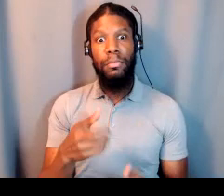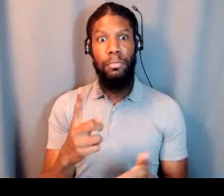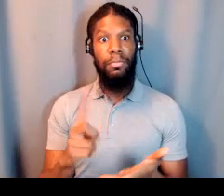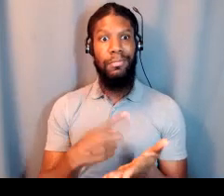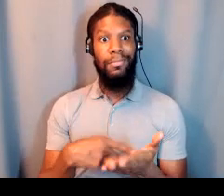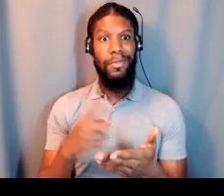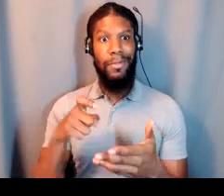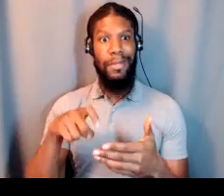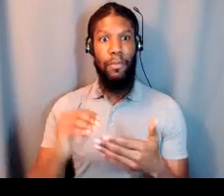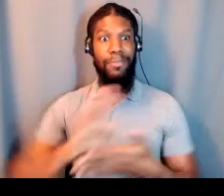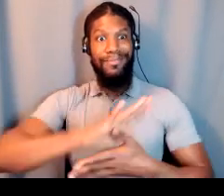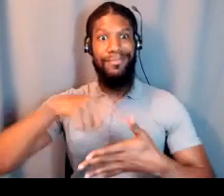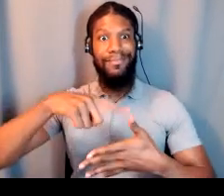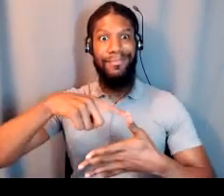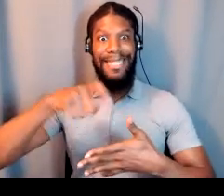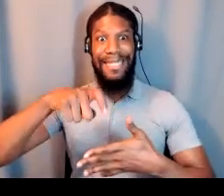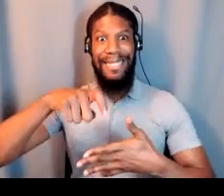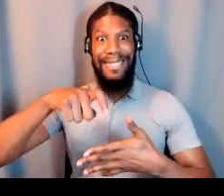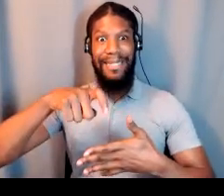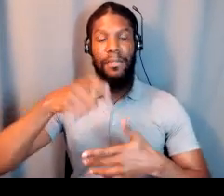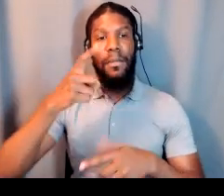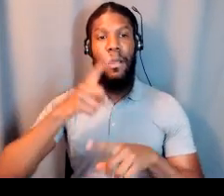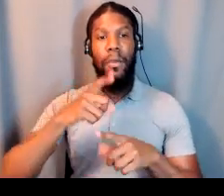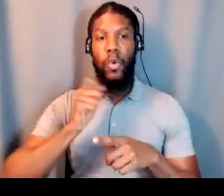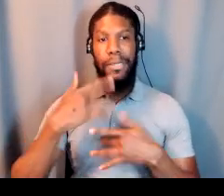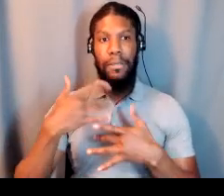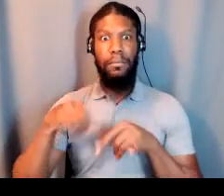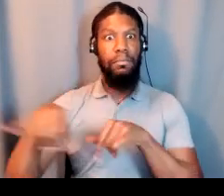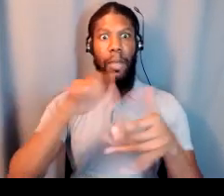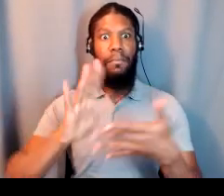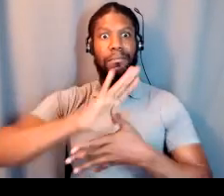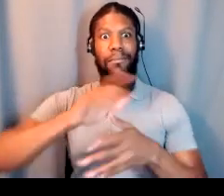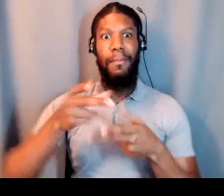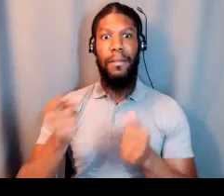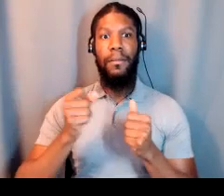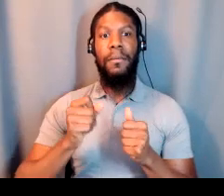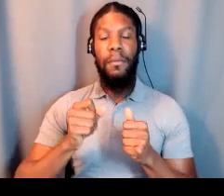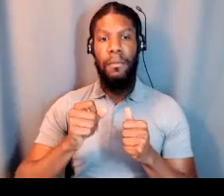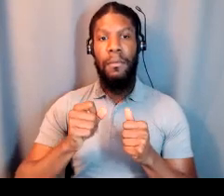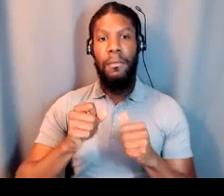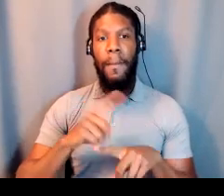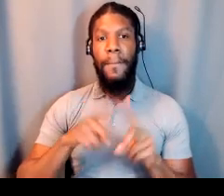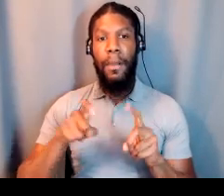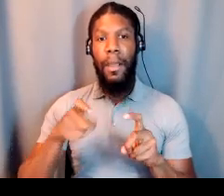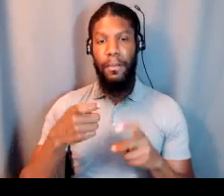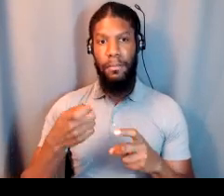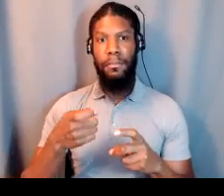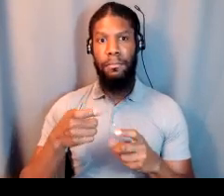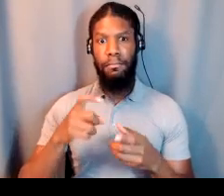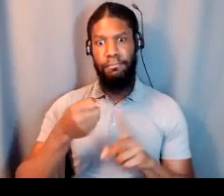However, I revisit this potential lacking as a strength later, while also potentially redefining what "together" means in an asynchronous context.